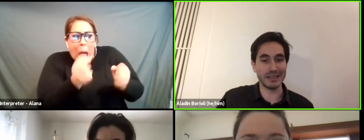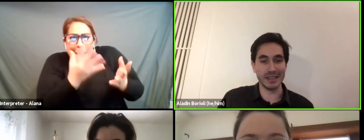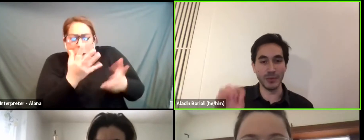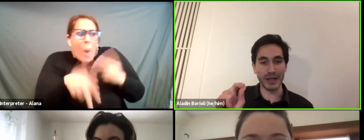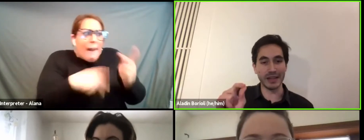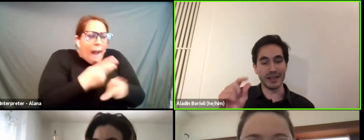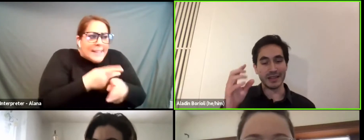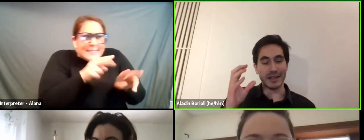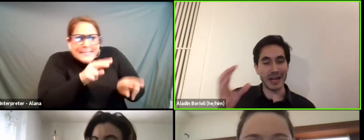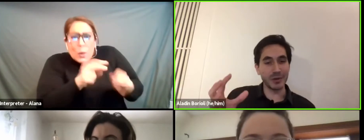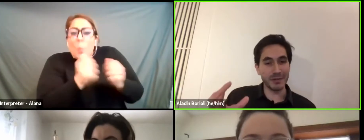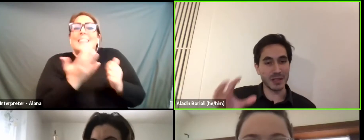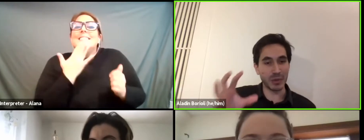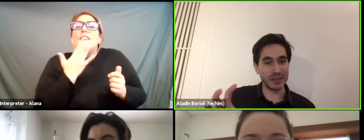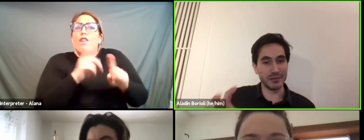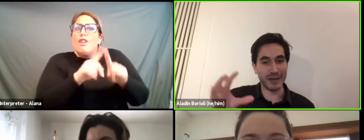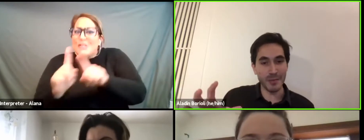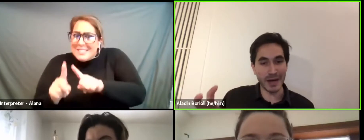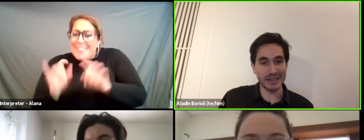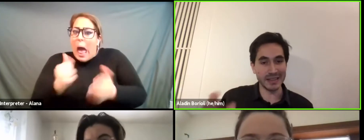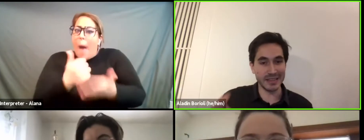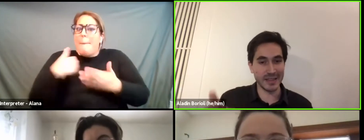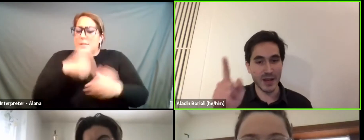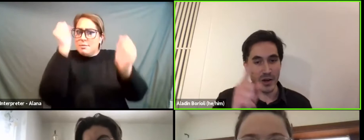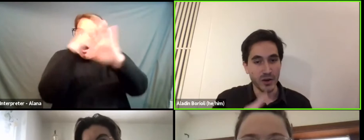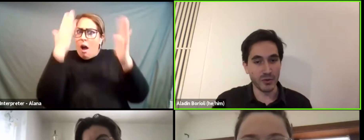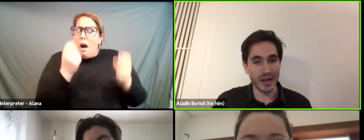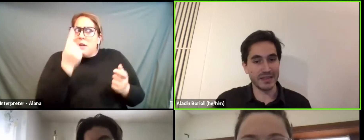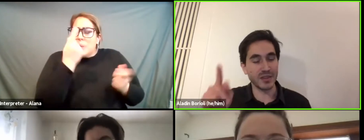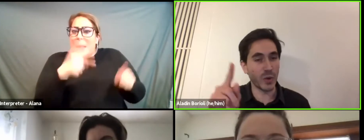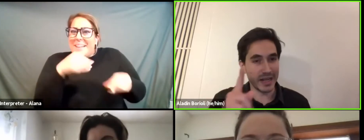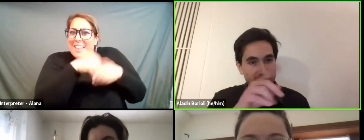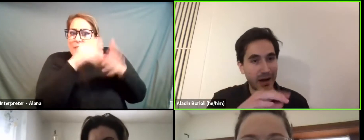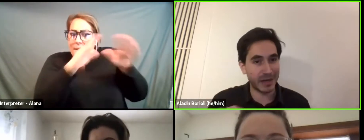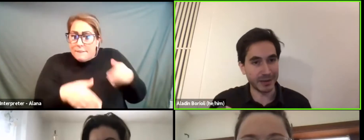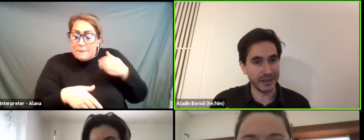And when the algorithm has spotted the Varroa Mite, there is this red square appearing, which